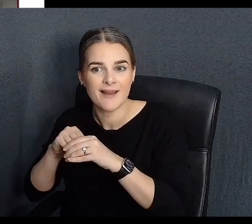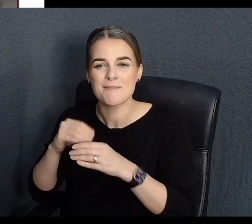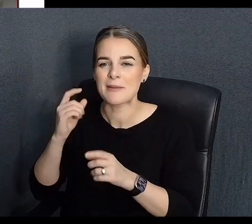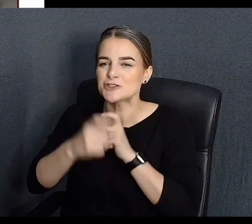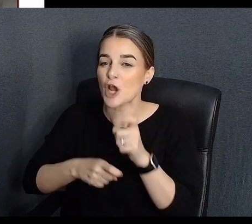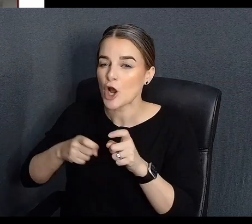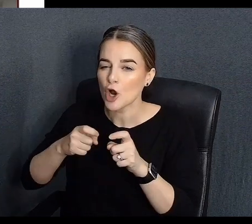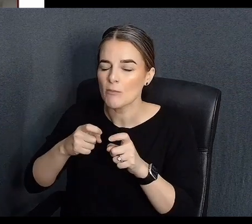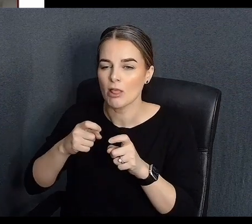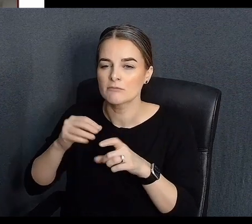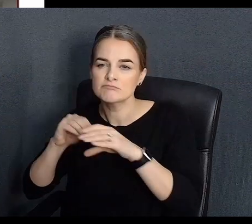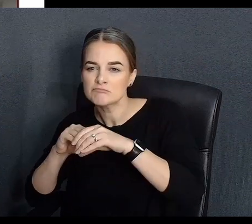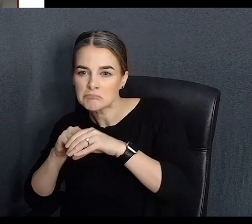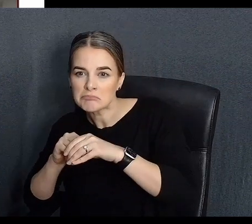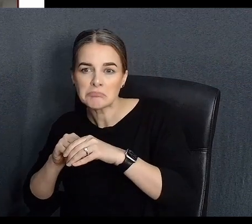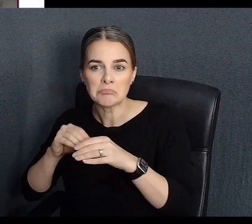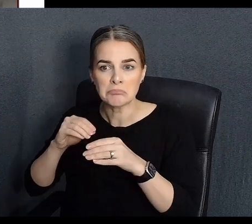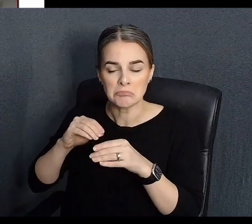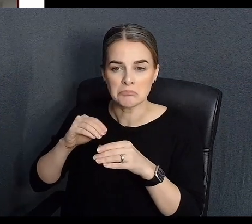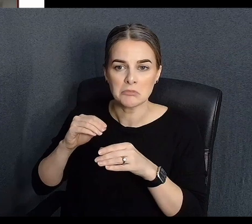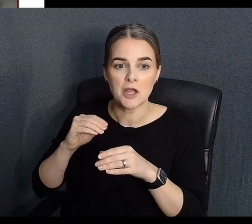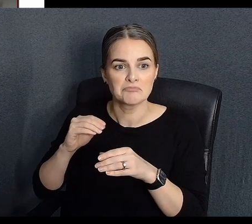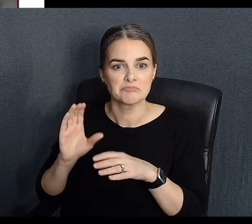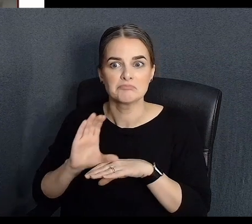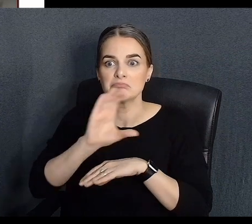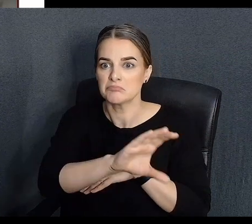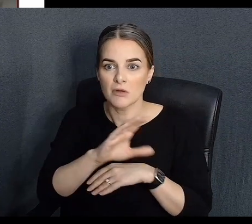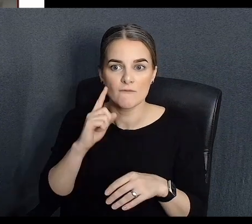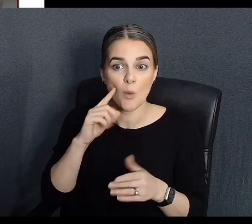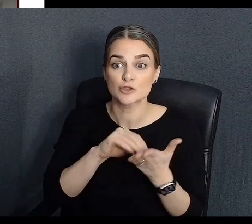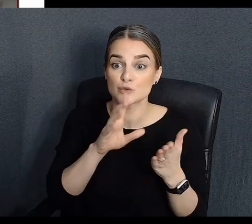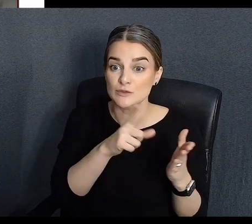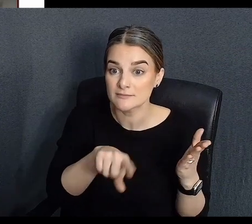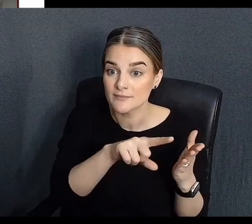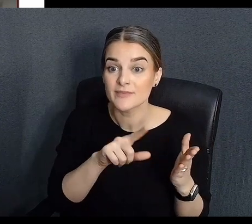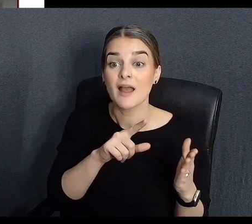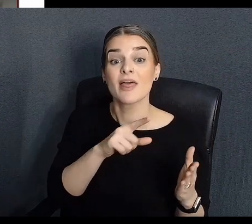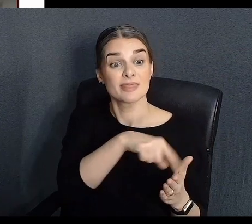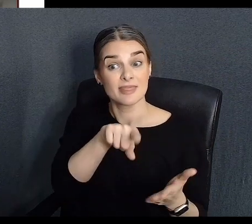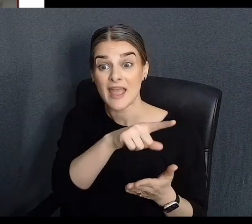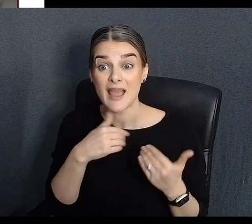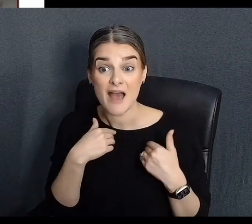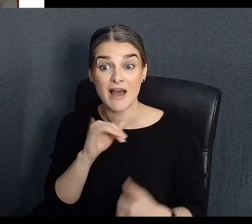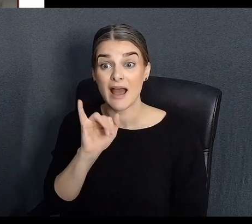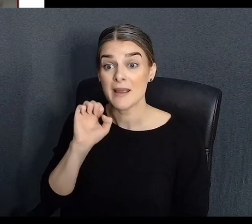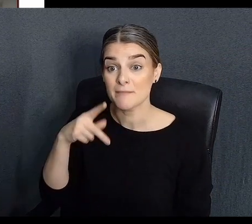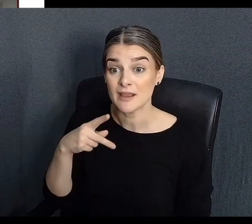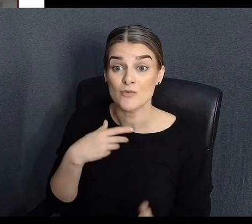that can go towards students. Also, if the student has an IEP, whether they're in the private or the public school,